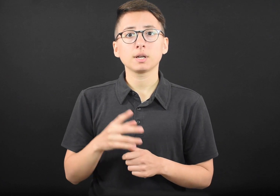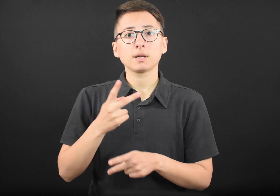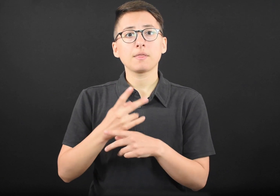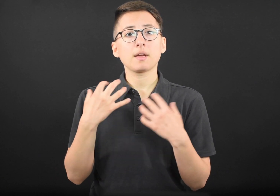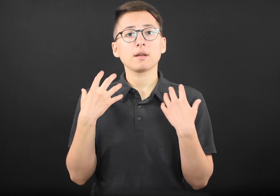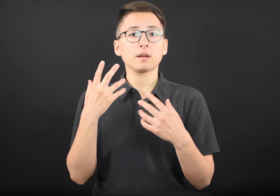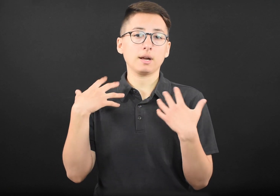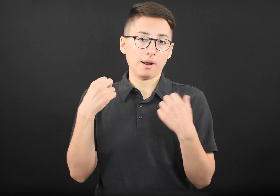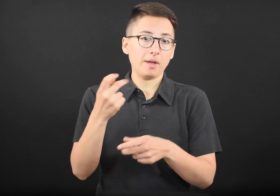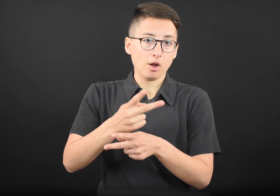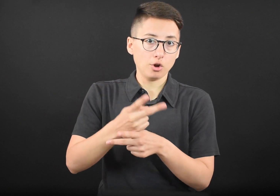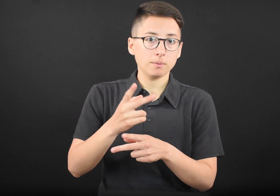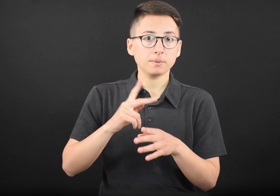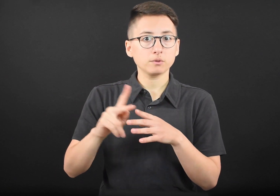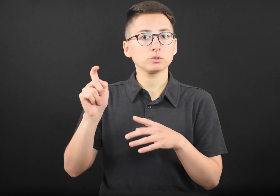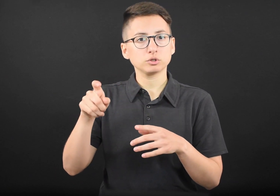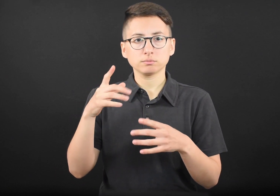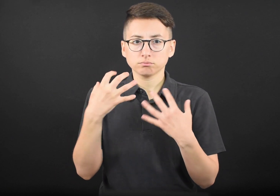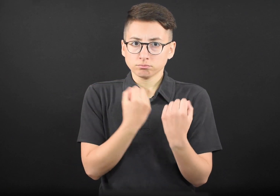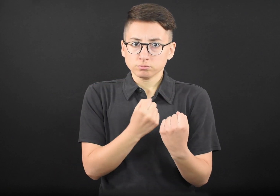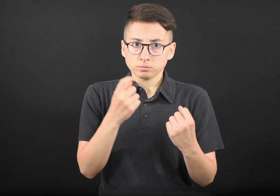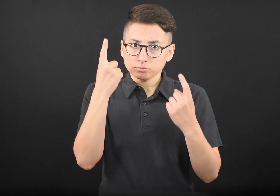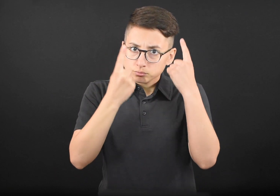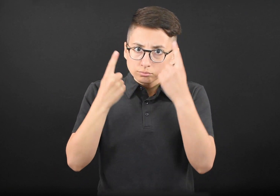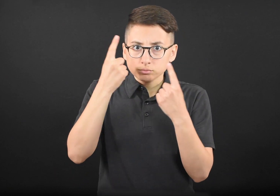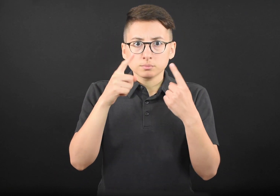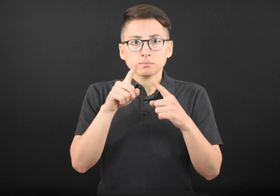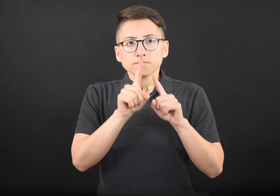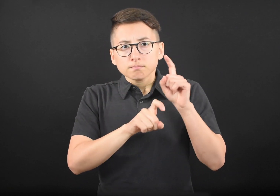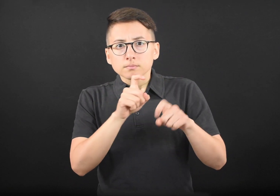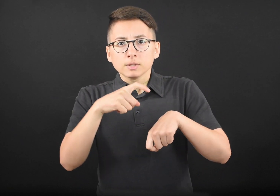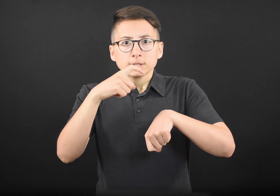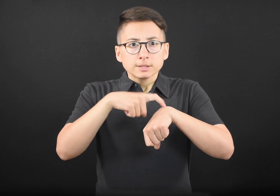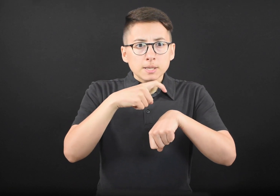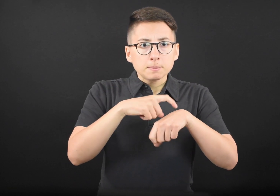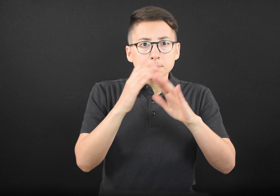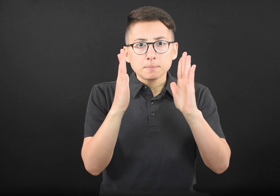Health care professionals should strongly consider inquiring about the